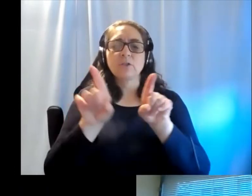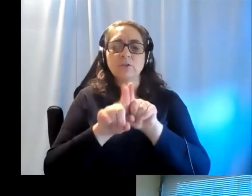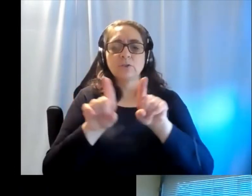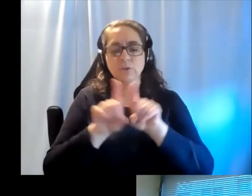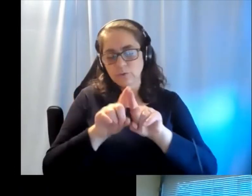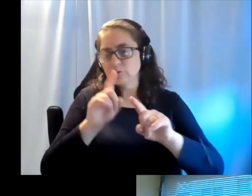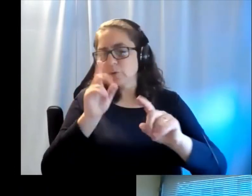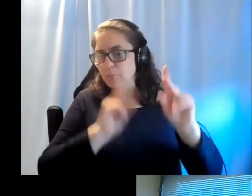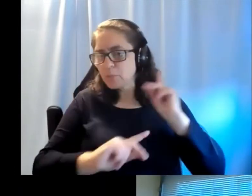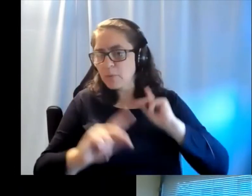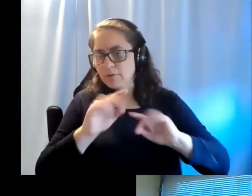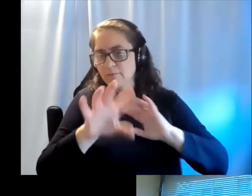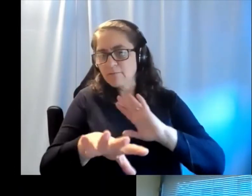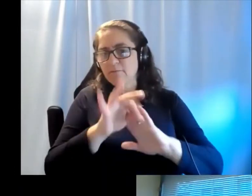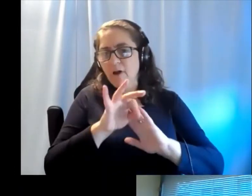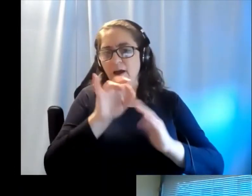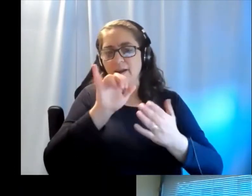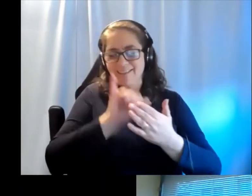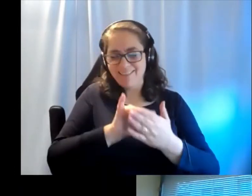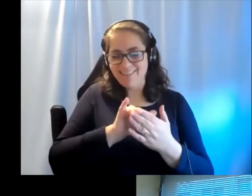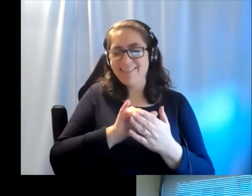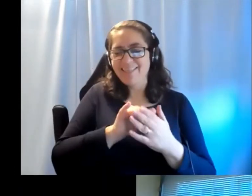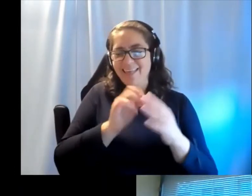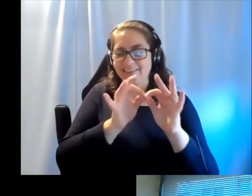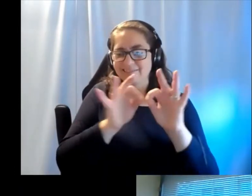That is a lot of letters and slashes .